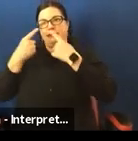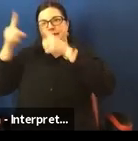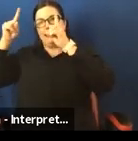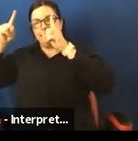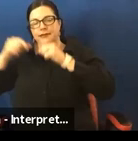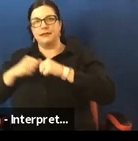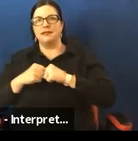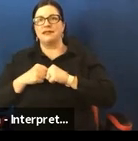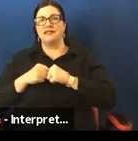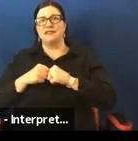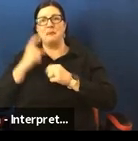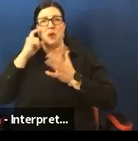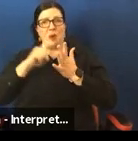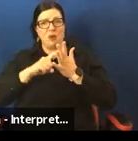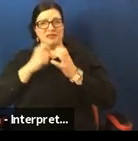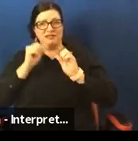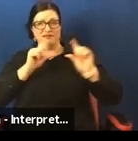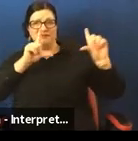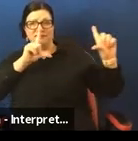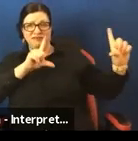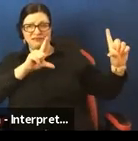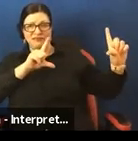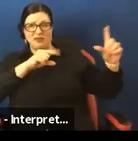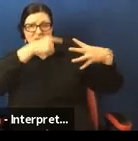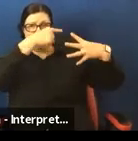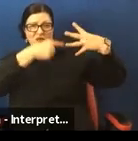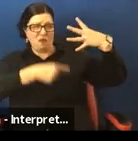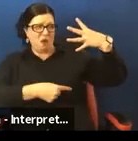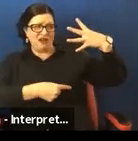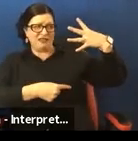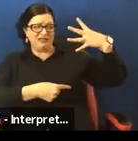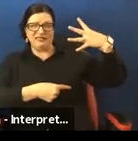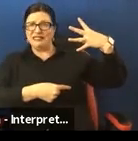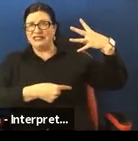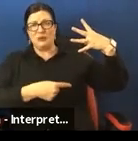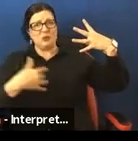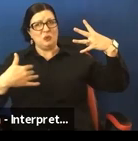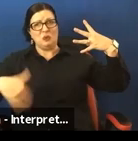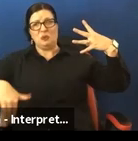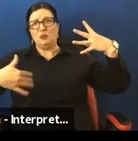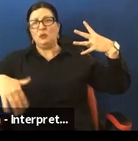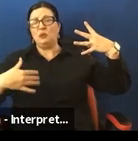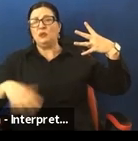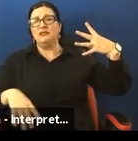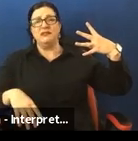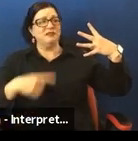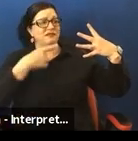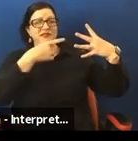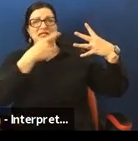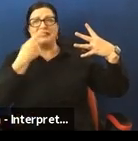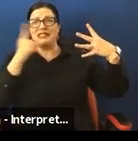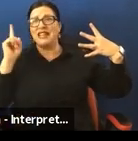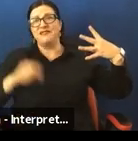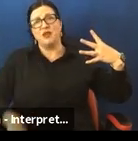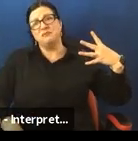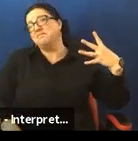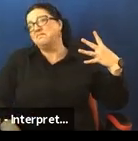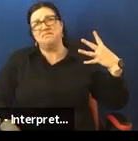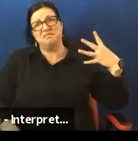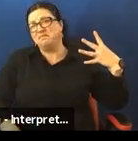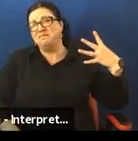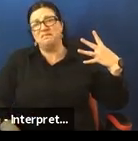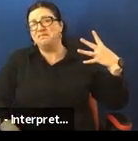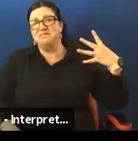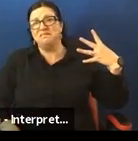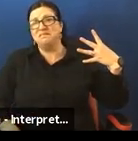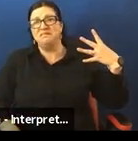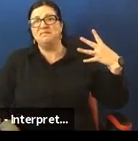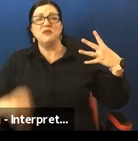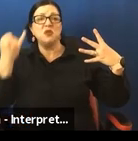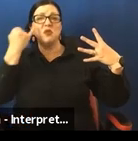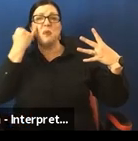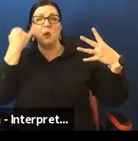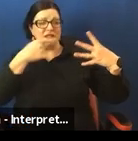Jason Williams: And again, I don't like to use this overgeneralization but foster foster youth are not being successful. If you were to measure success by these four outcomes.